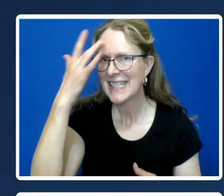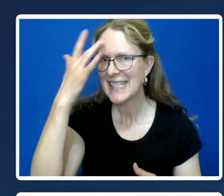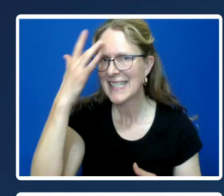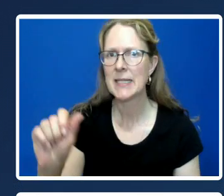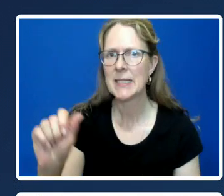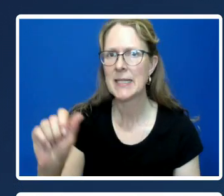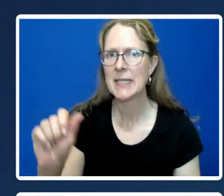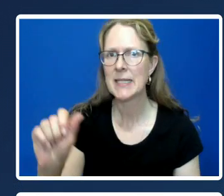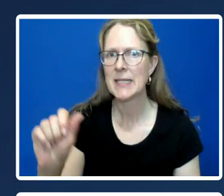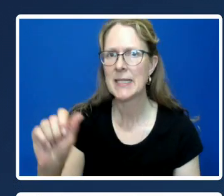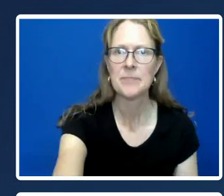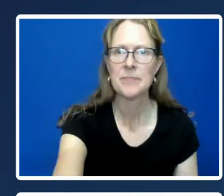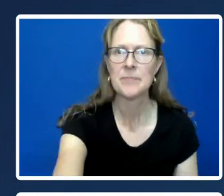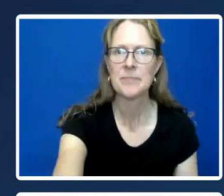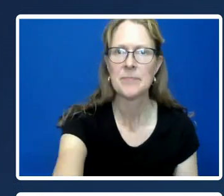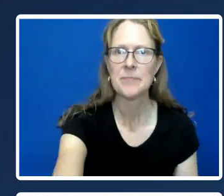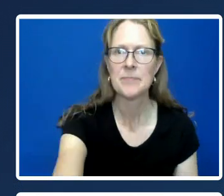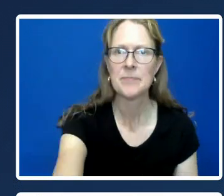Pearl Eni: Okay. So, we're shifting to our